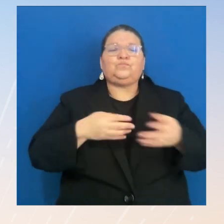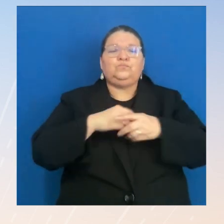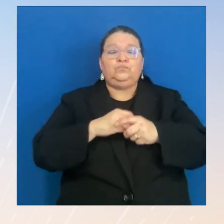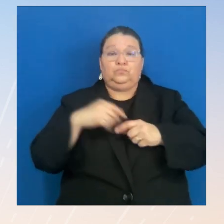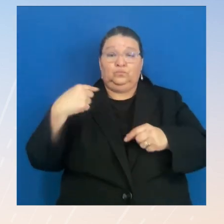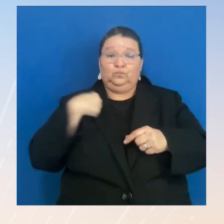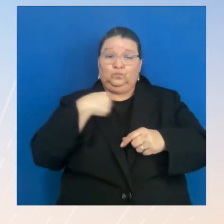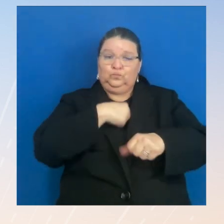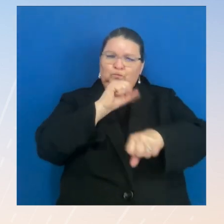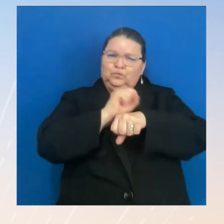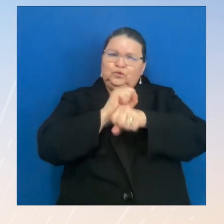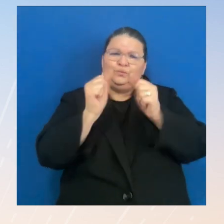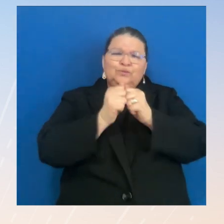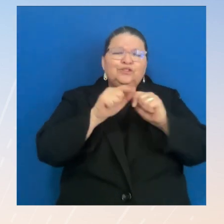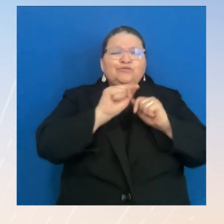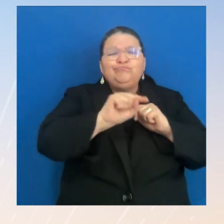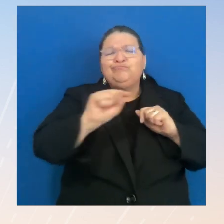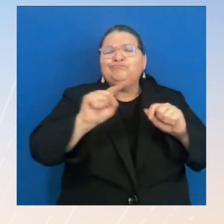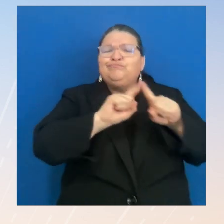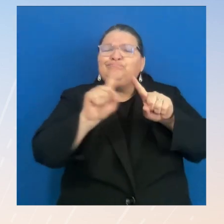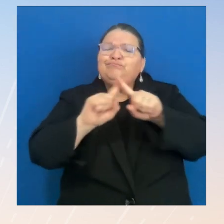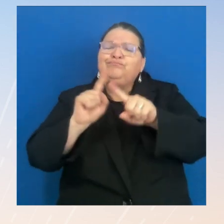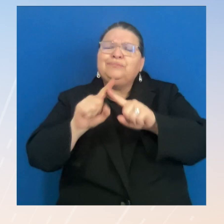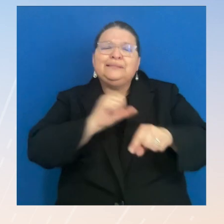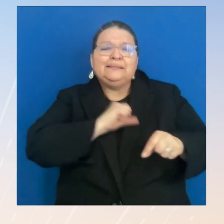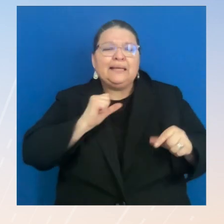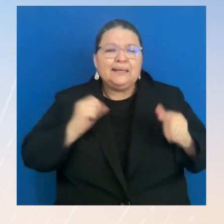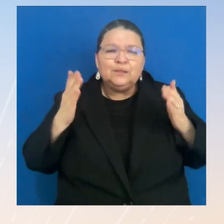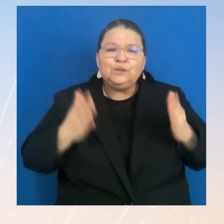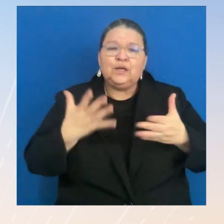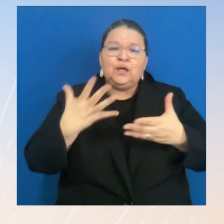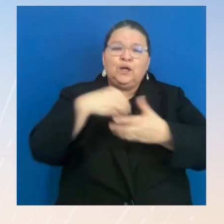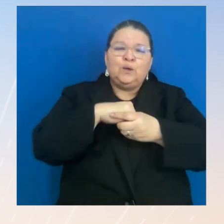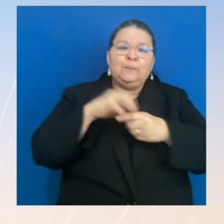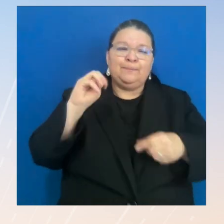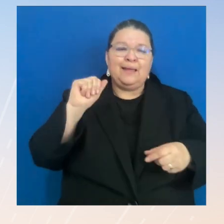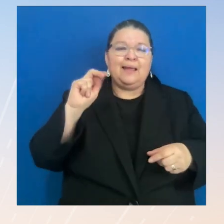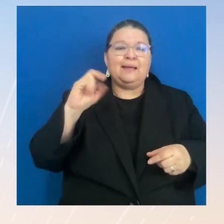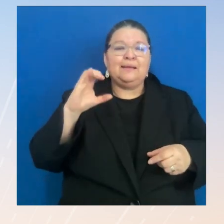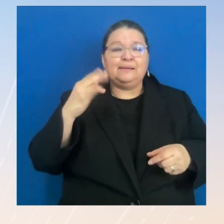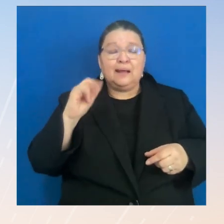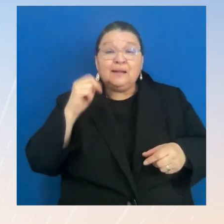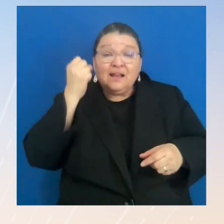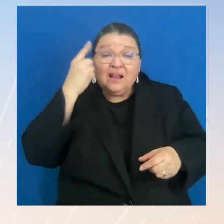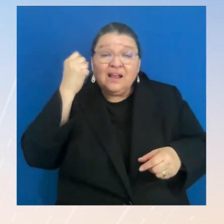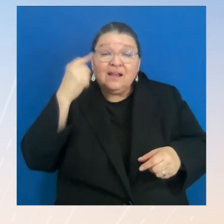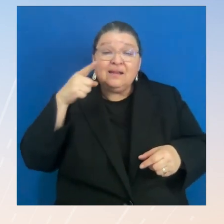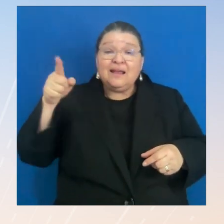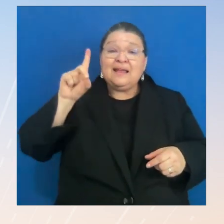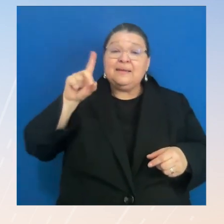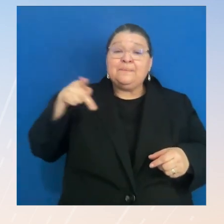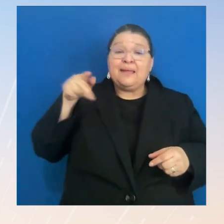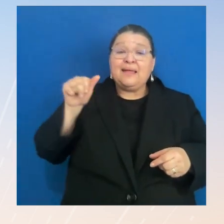I would note that the use of the Defense Production Act, broadly speaking, would mean you're paying a company to do what they already have the capacity